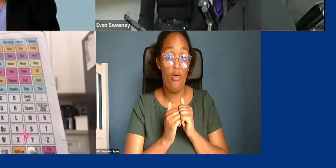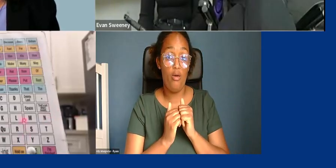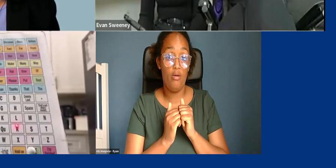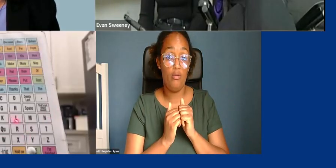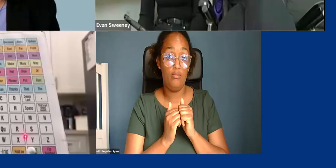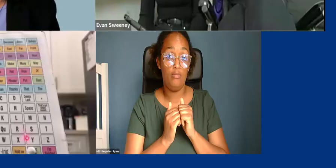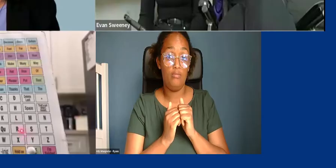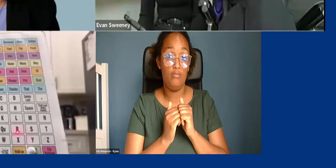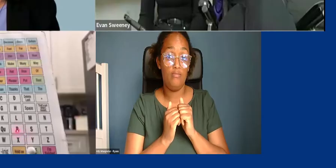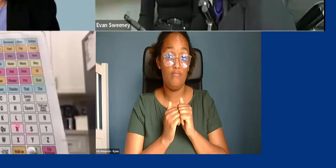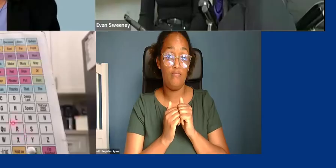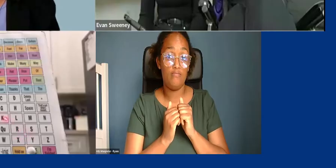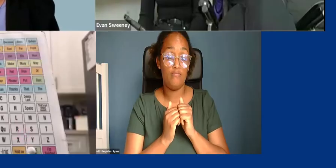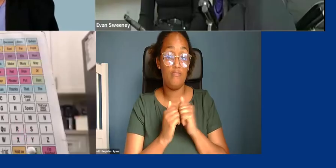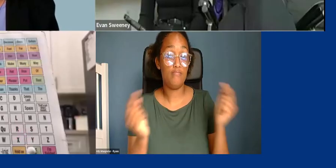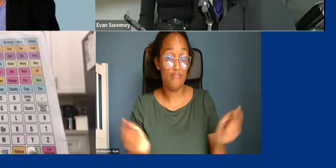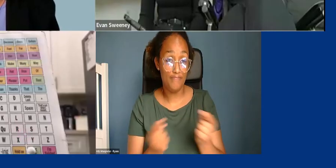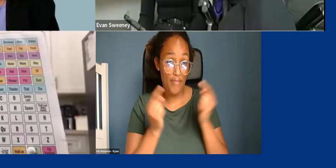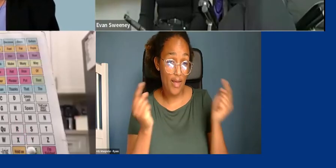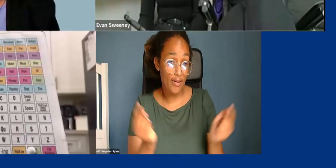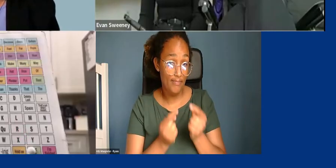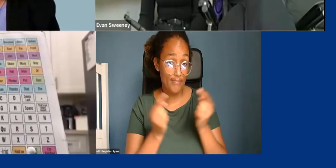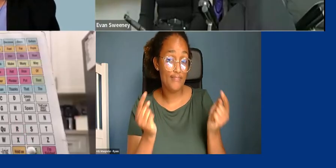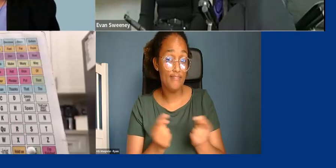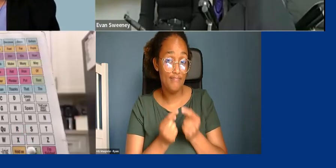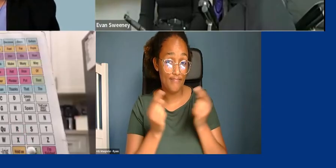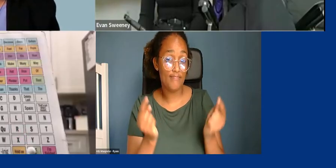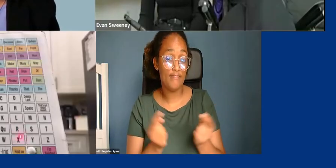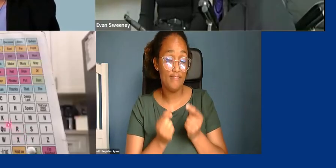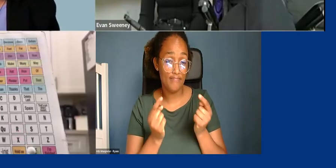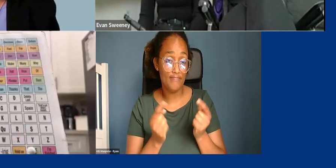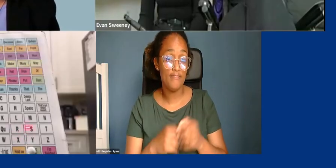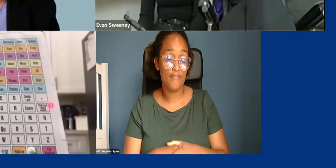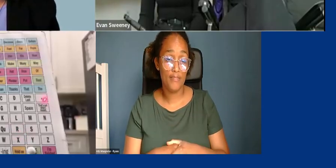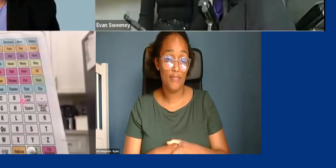help with pain. R-A-Delete.